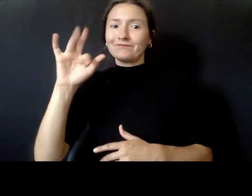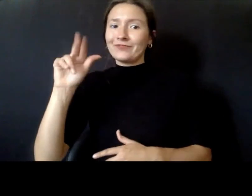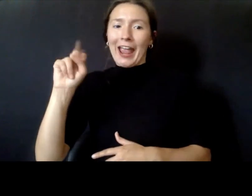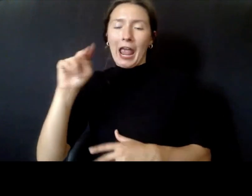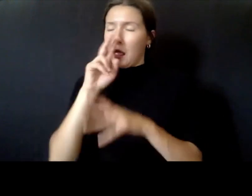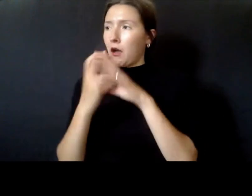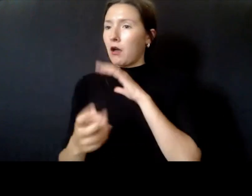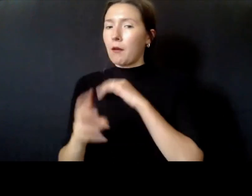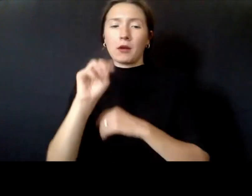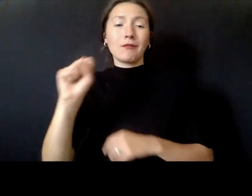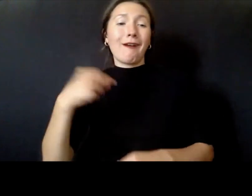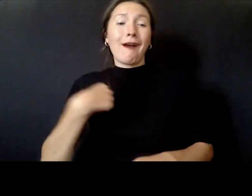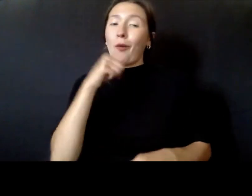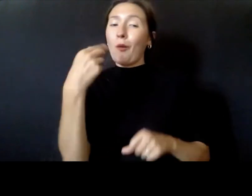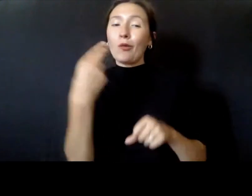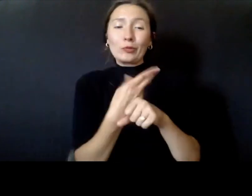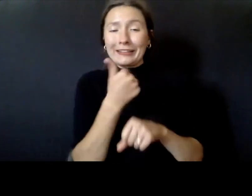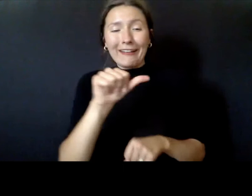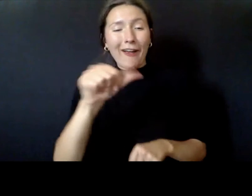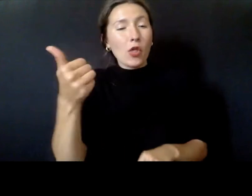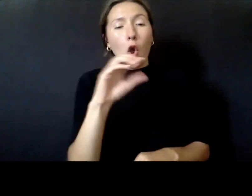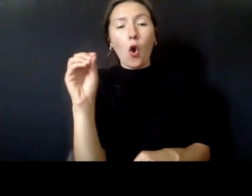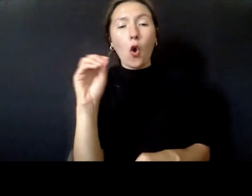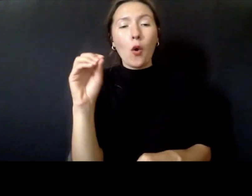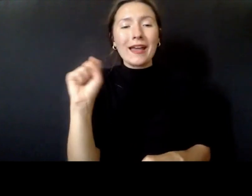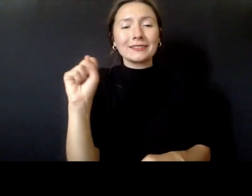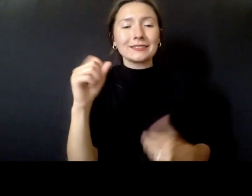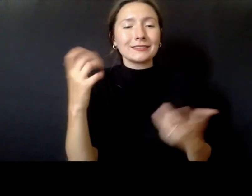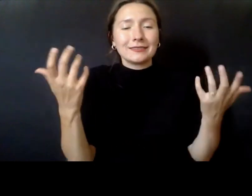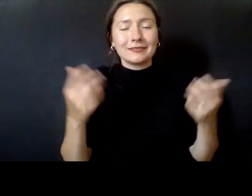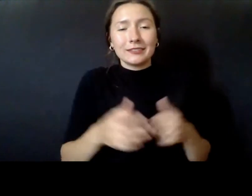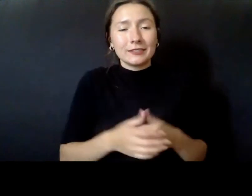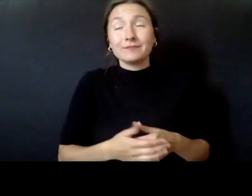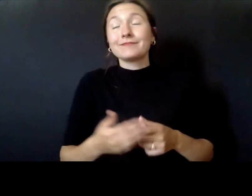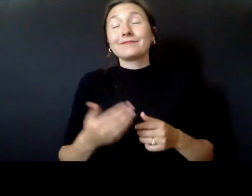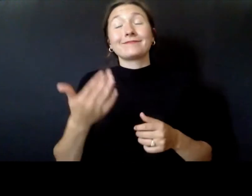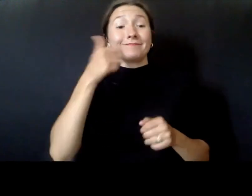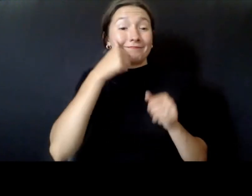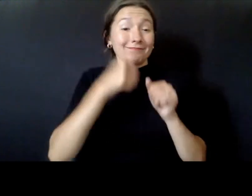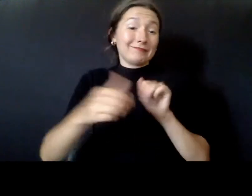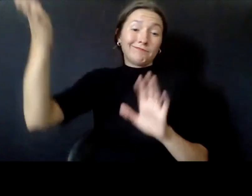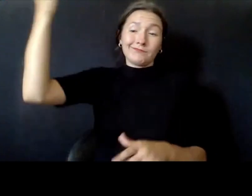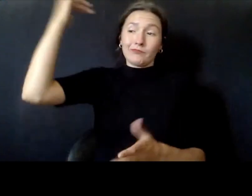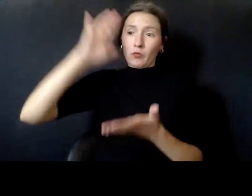when we used to have computer labs in colleges i'm dating myself now and the math lab was always